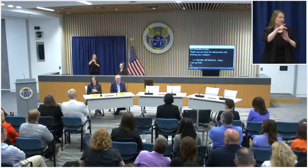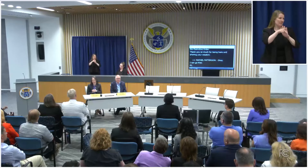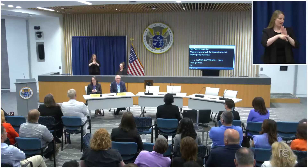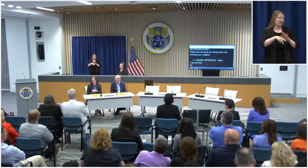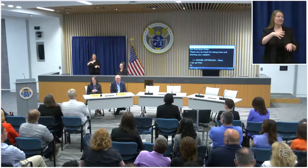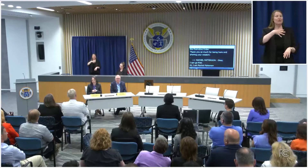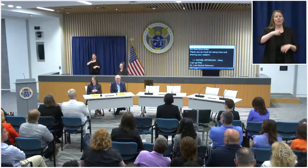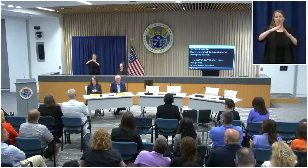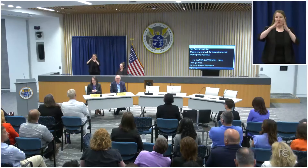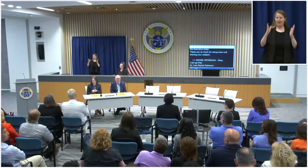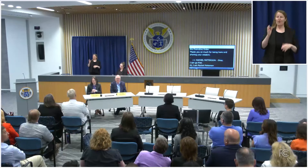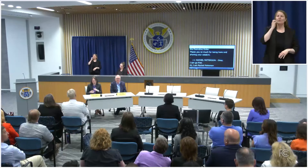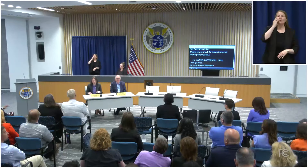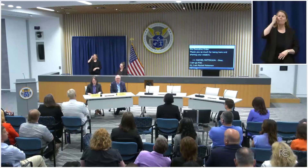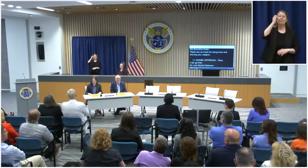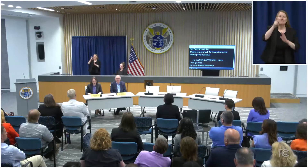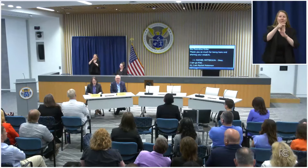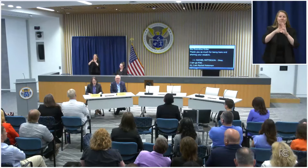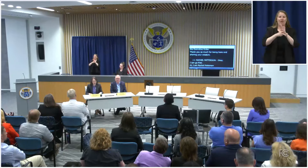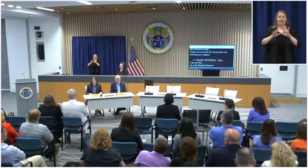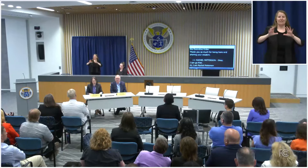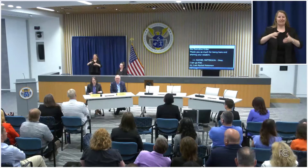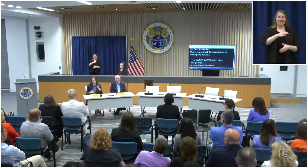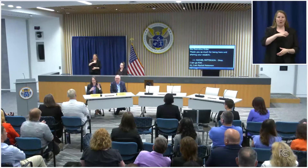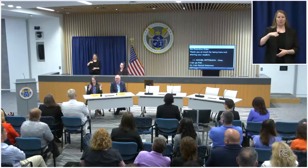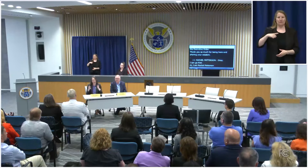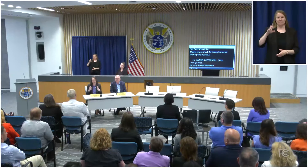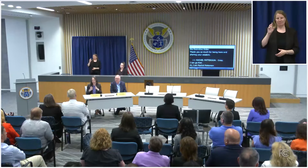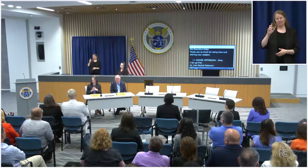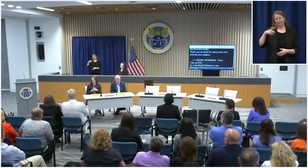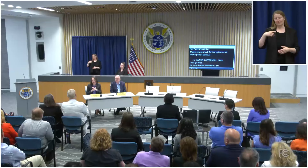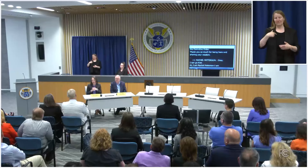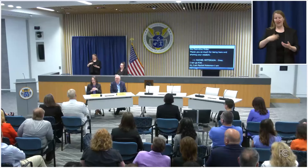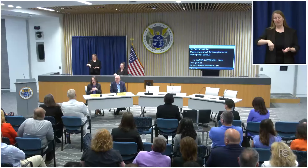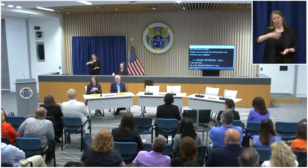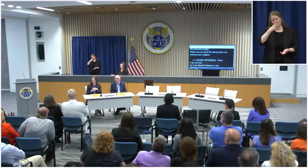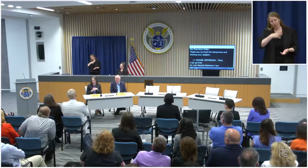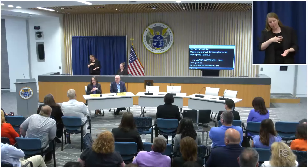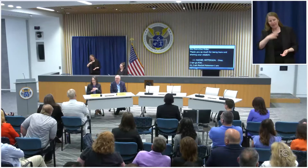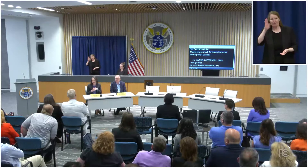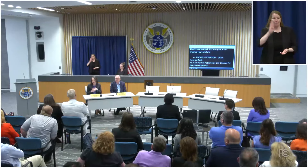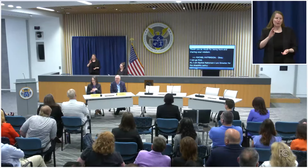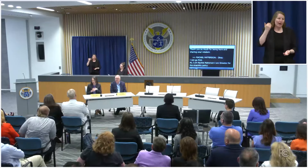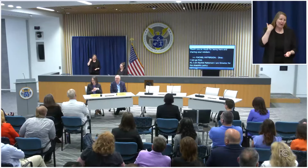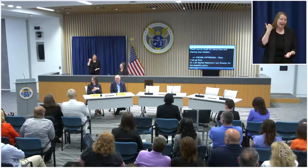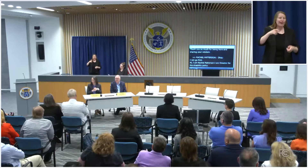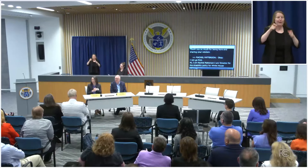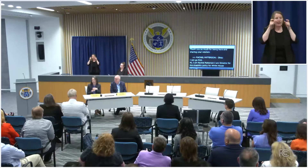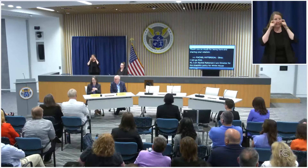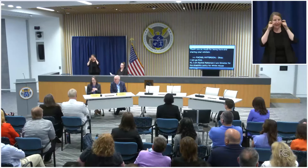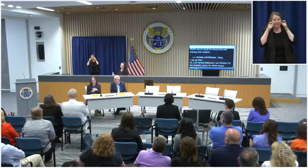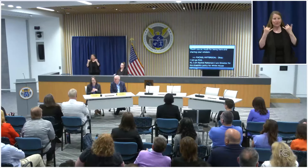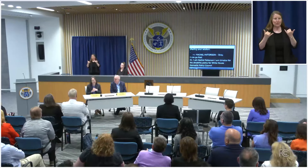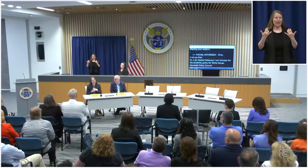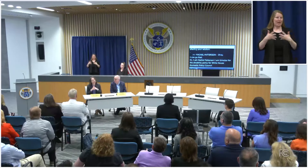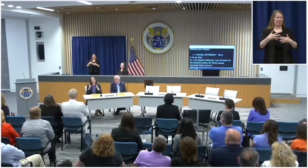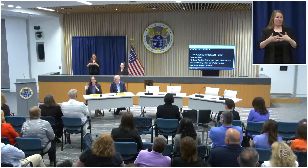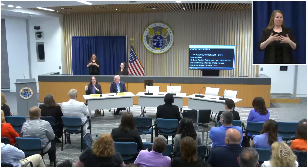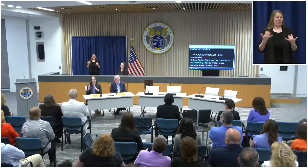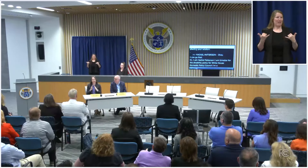HERE AND SHARING YOUR WISDOM. OKAY.